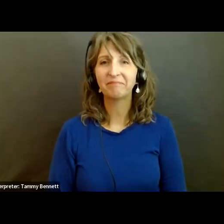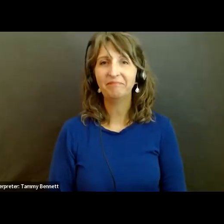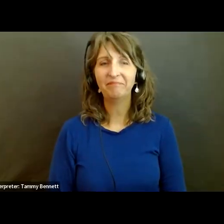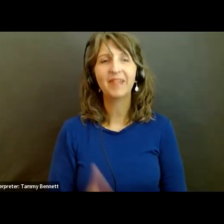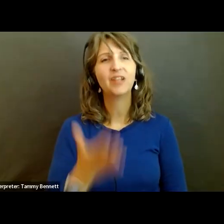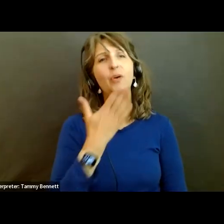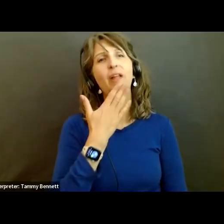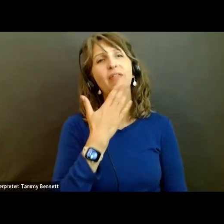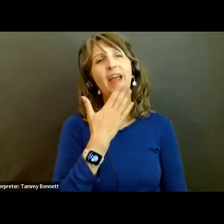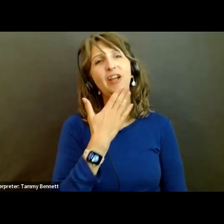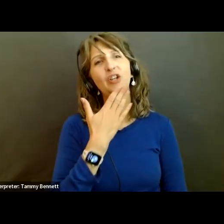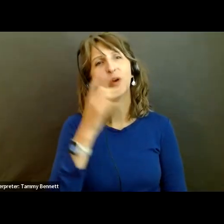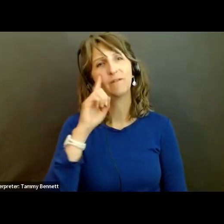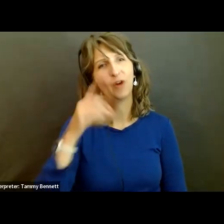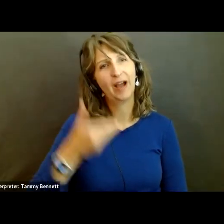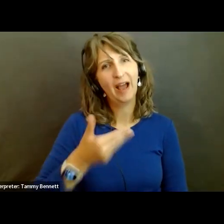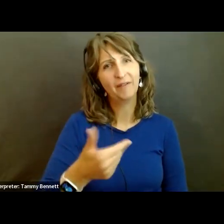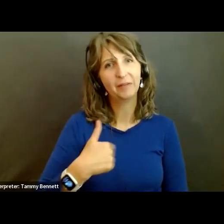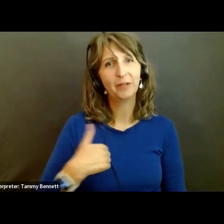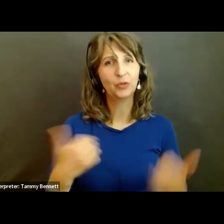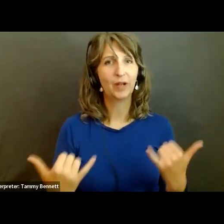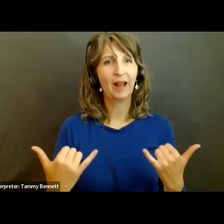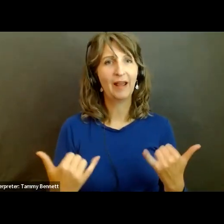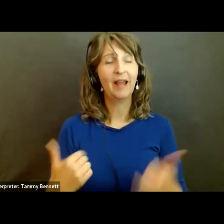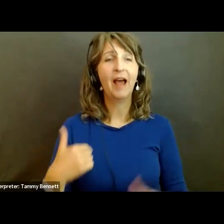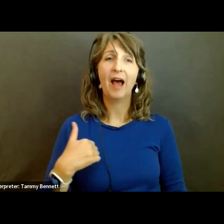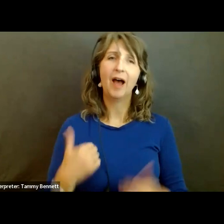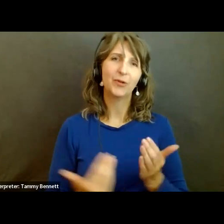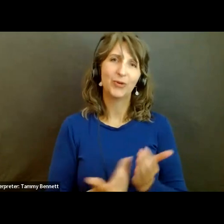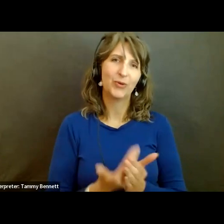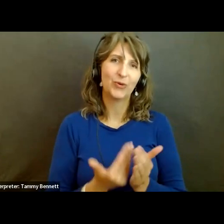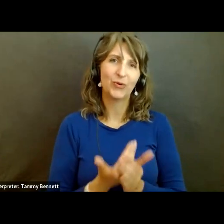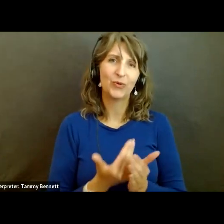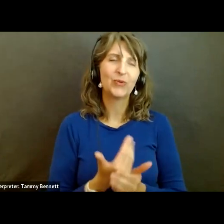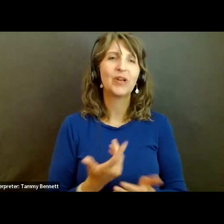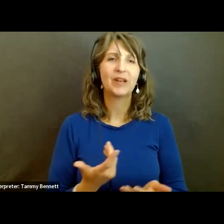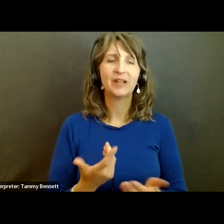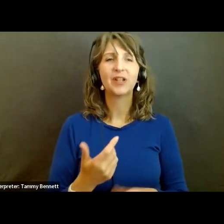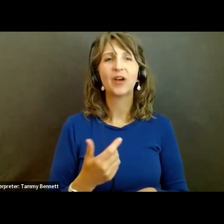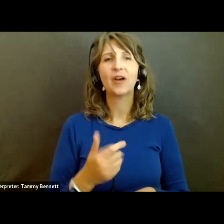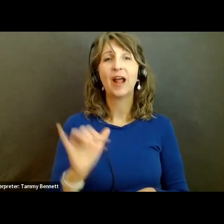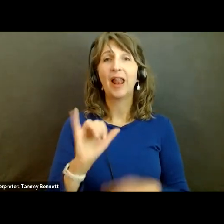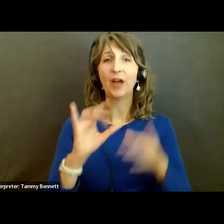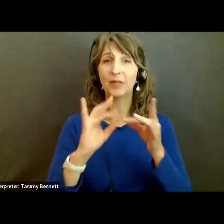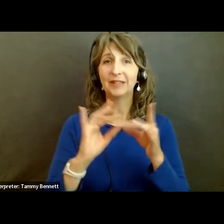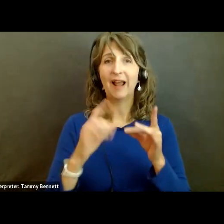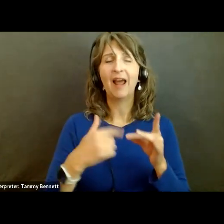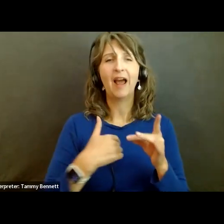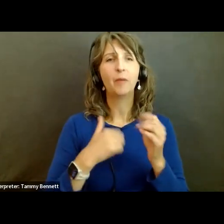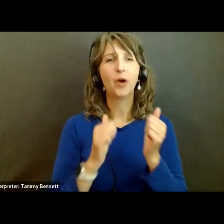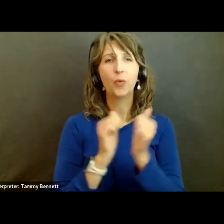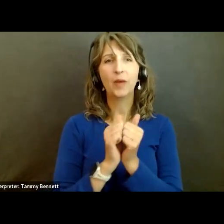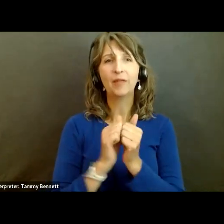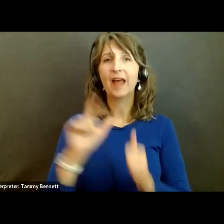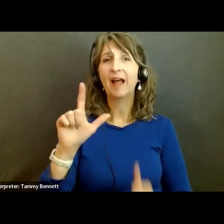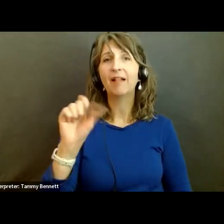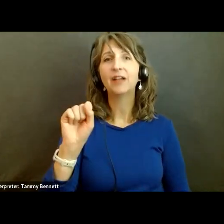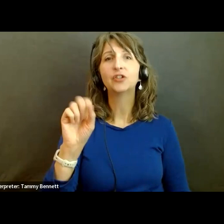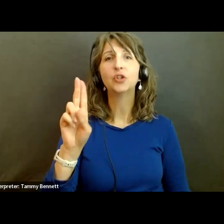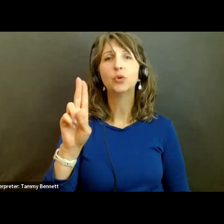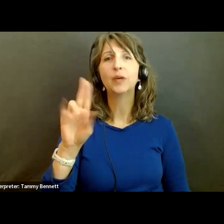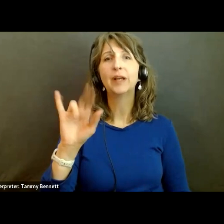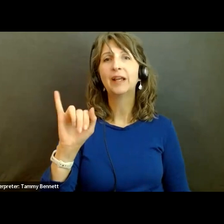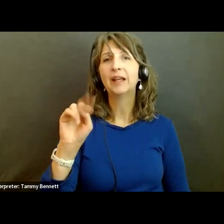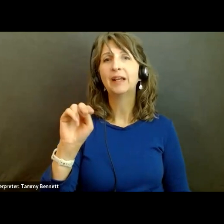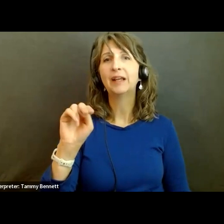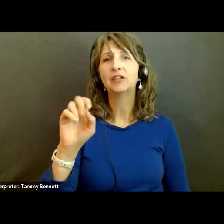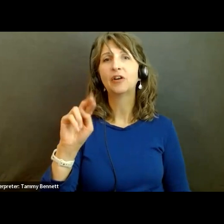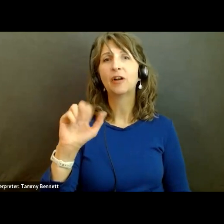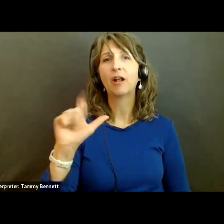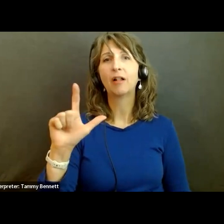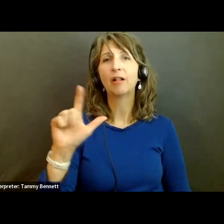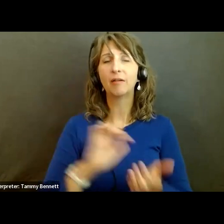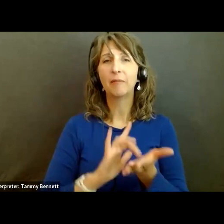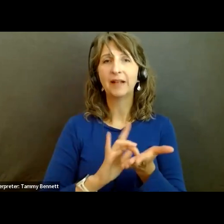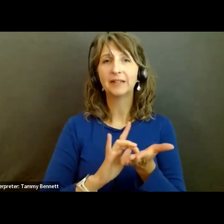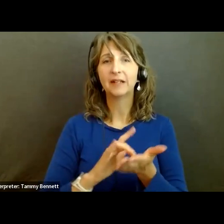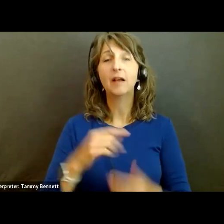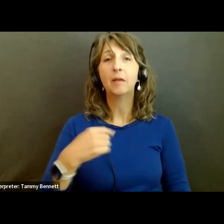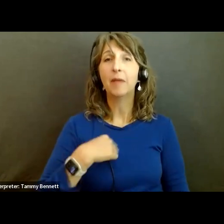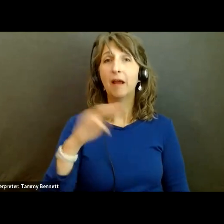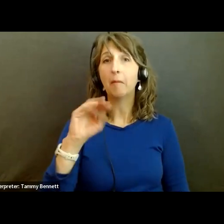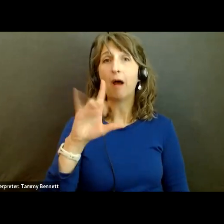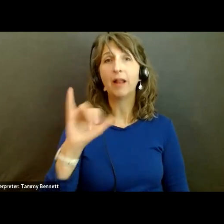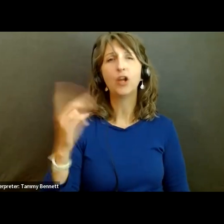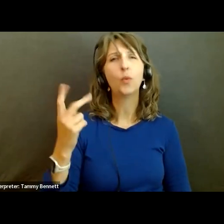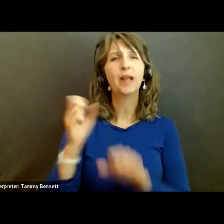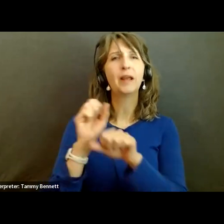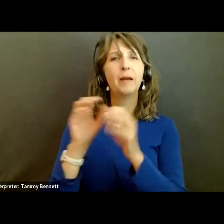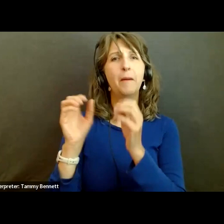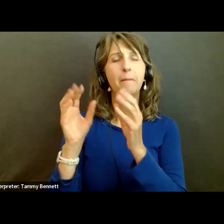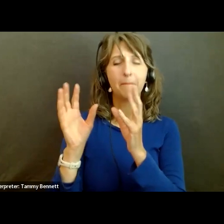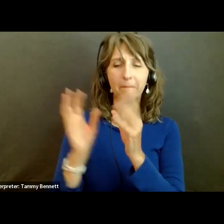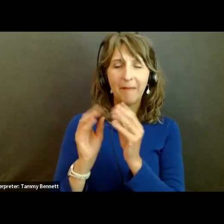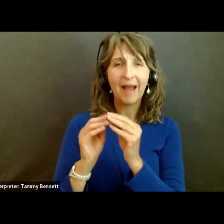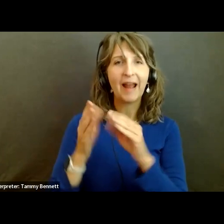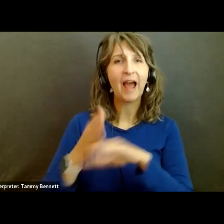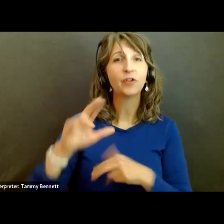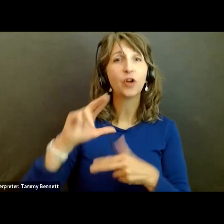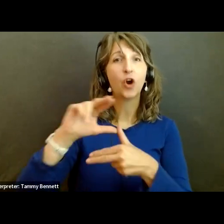Thank you so much for having me today. That I'm, new, so I'm, as we stated, I'm with the, with the LSU internal medicine and, Molly and I met through our work with the American Red Cross, after Hurricane Laura here in Louisiana.